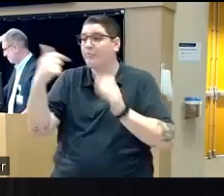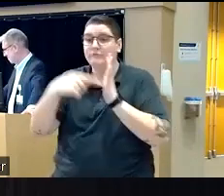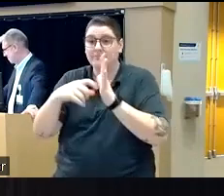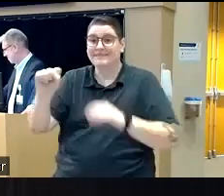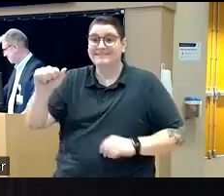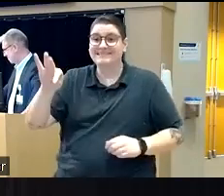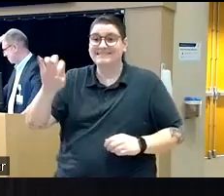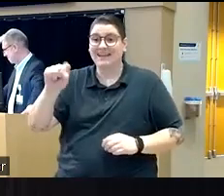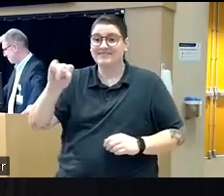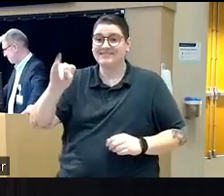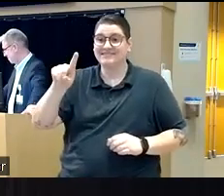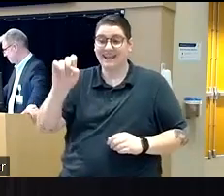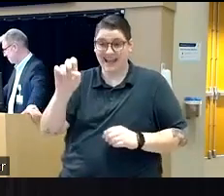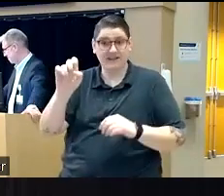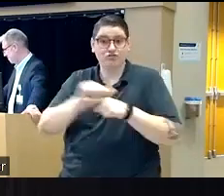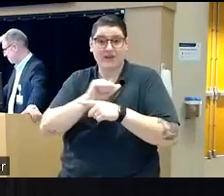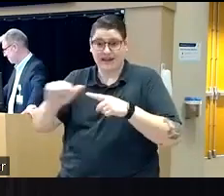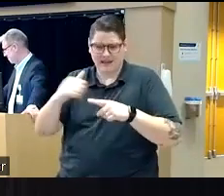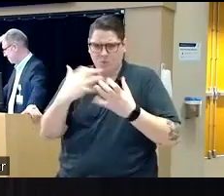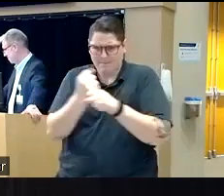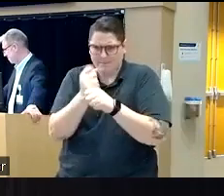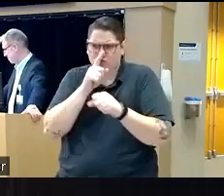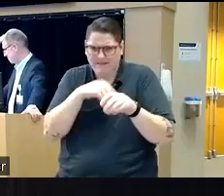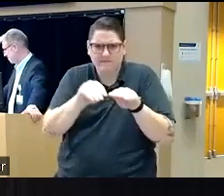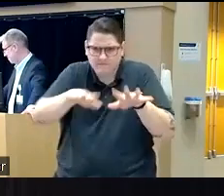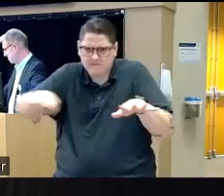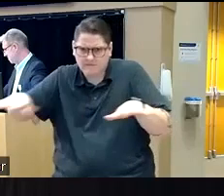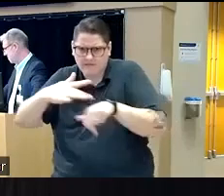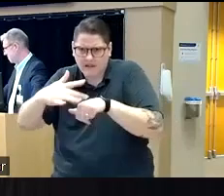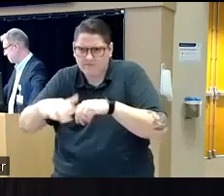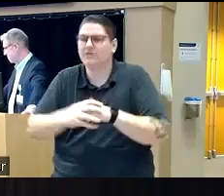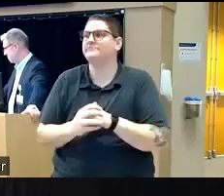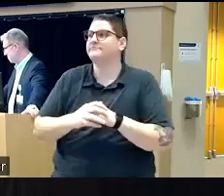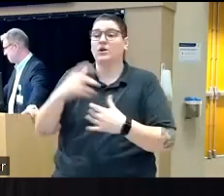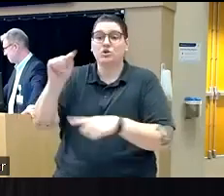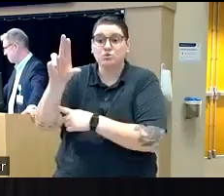sure that was spaced out we also just completed an incredible trauma training so there was a lot